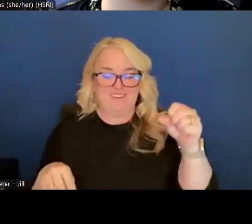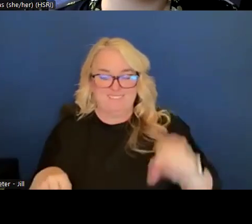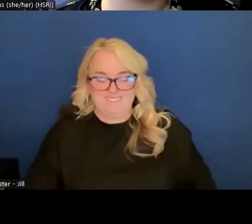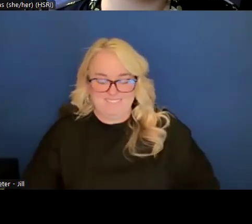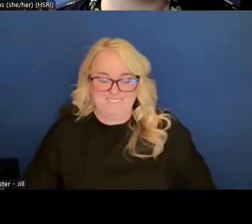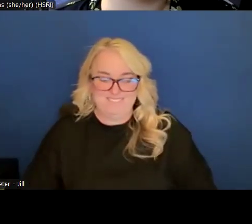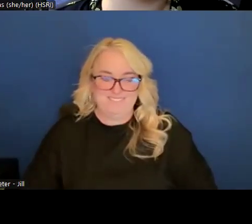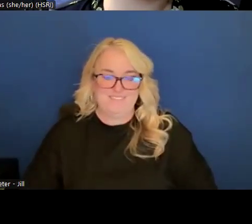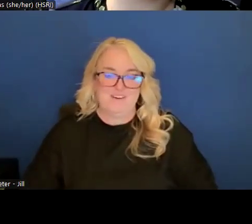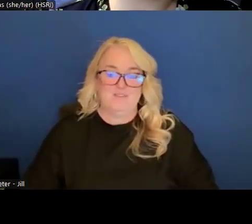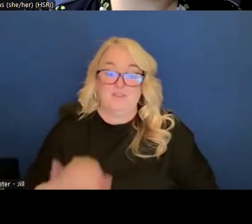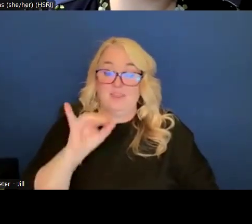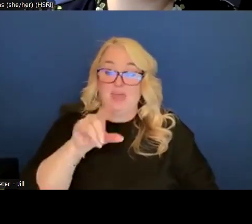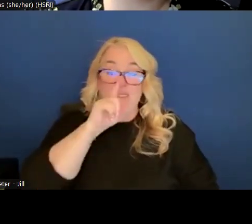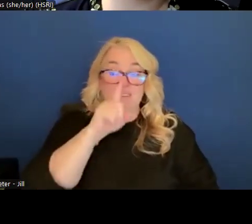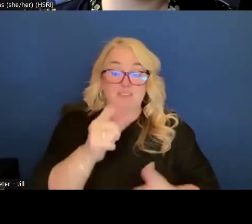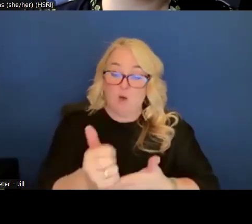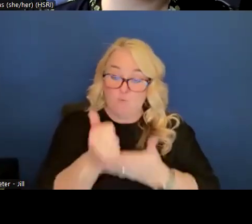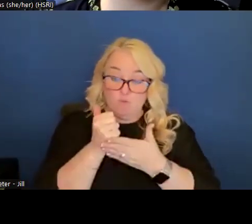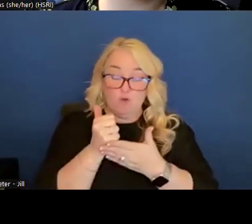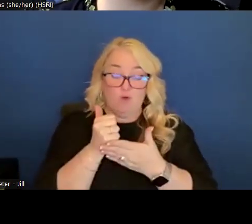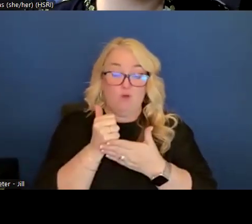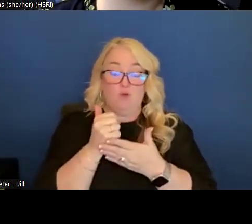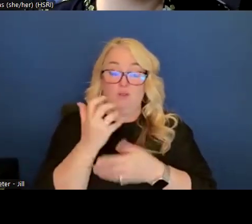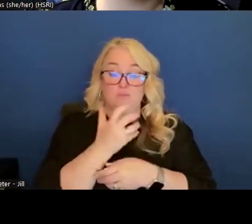Kate Brady: This is so helpful, to be thinking about the ways